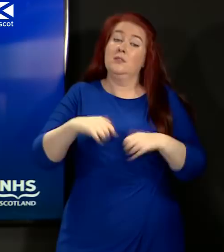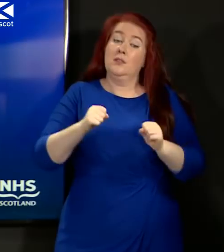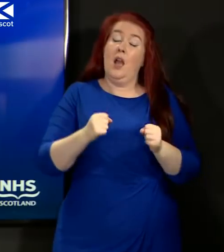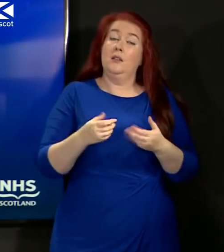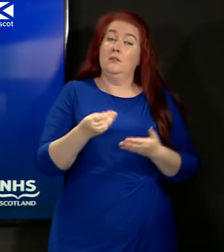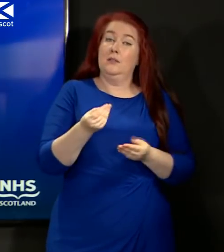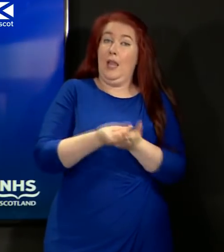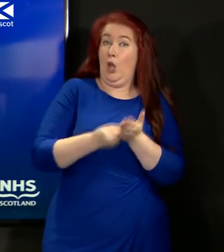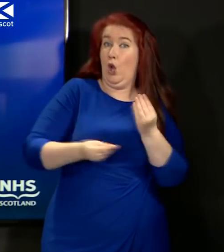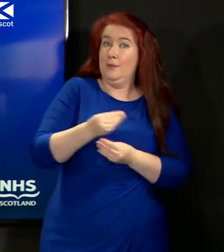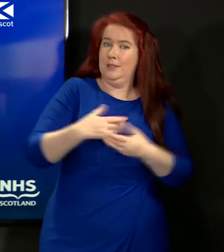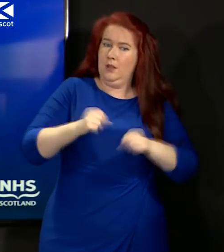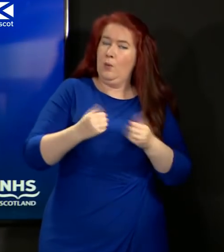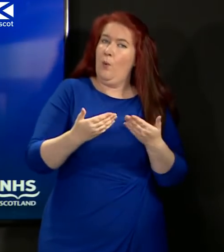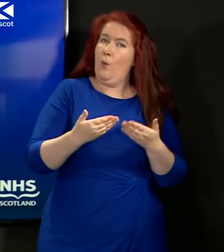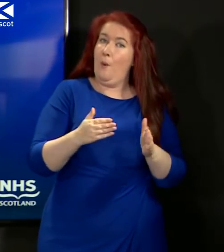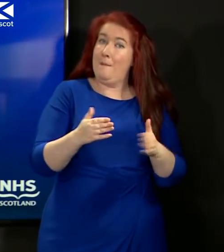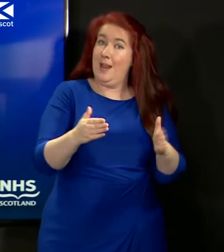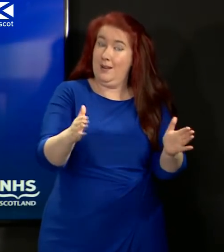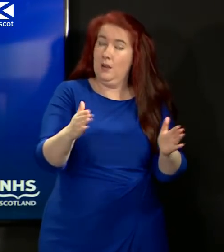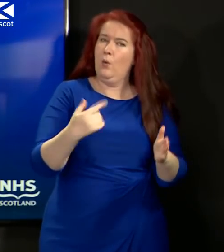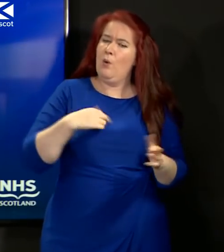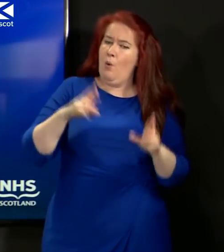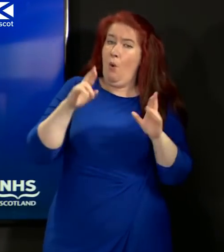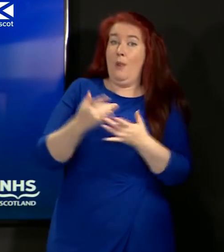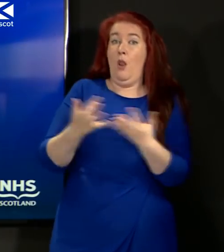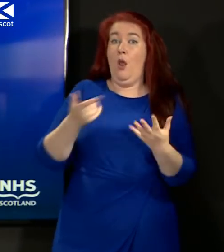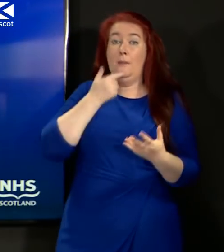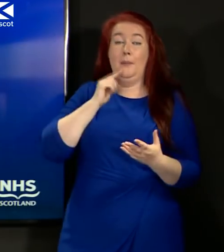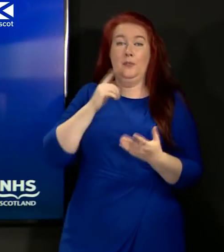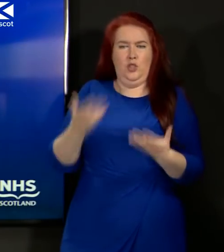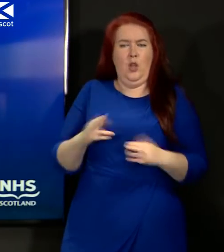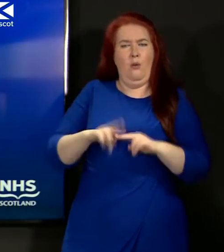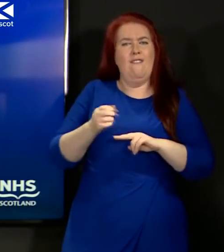a significant amount of those people who were on the job retention scheme will be working